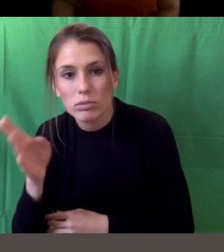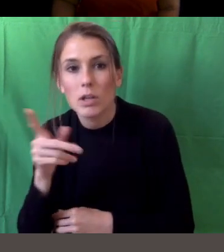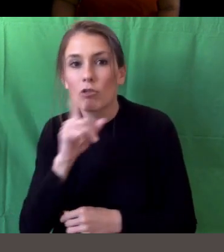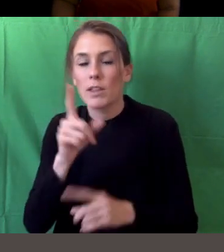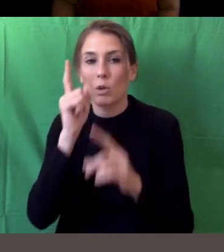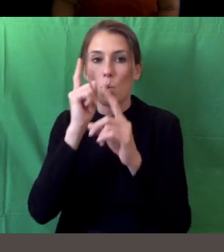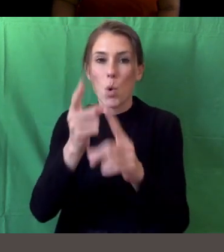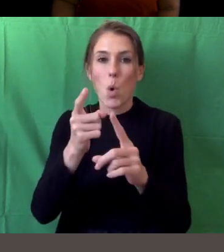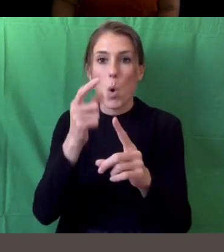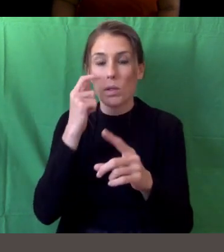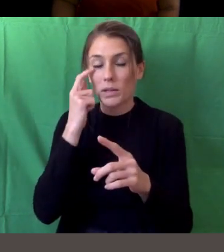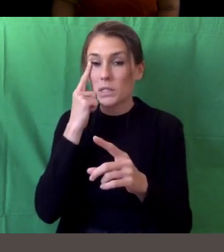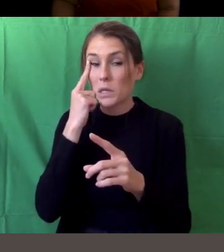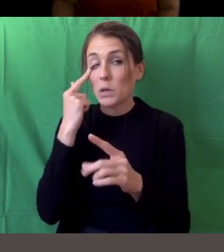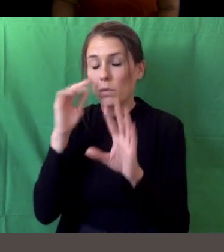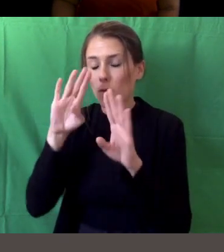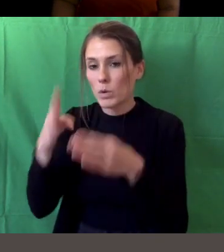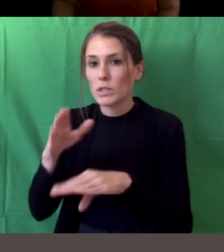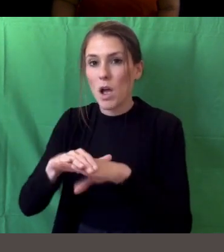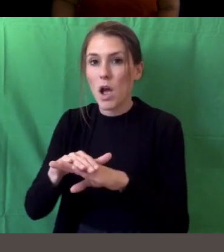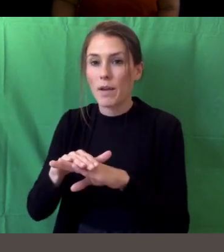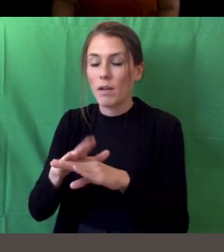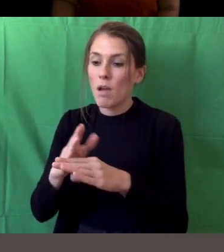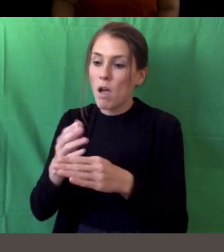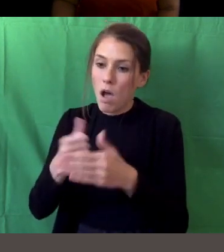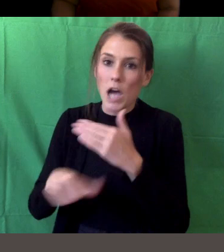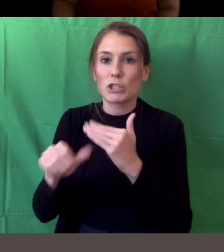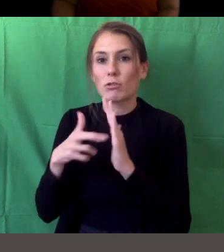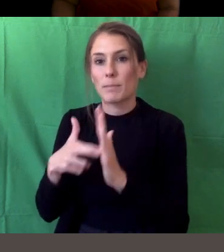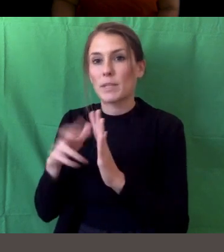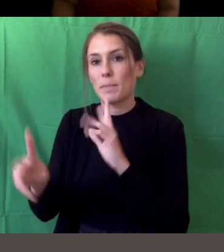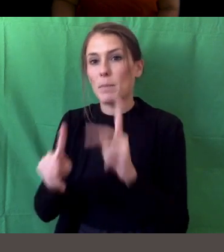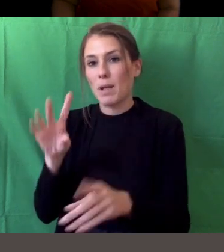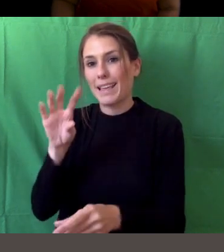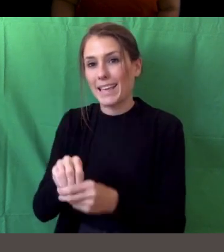The goal of that is to, you know, focus on undergrad persons, persons in tech and show